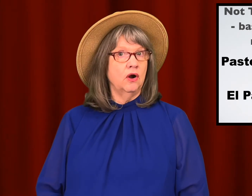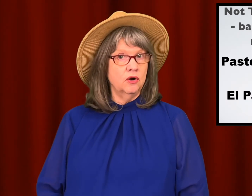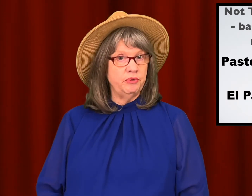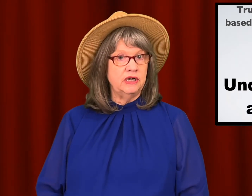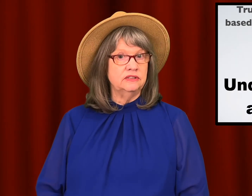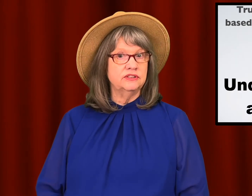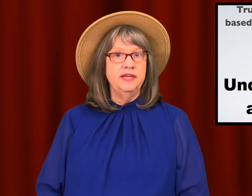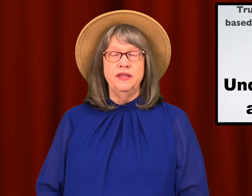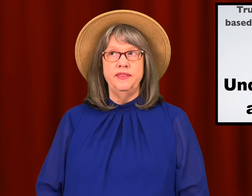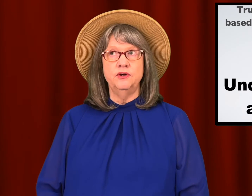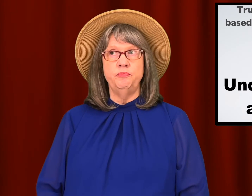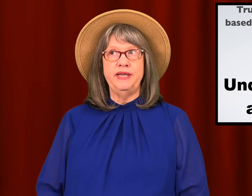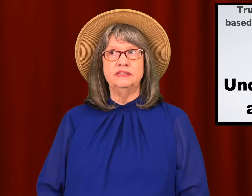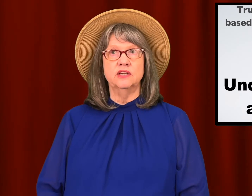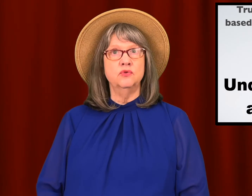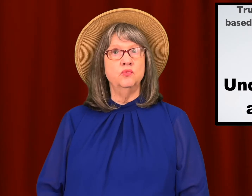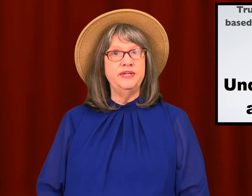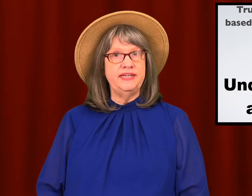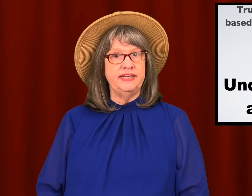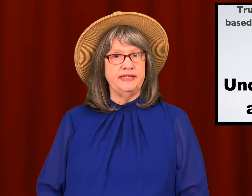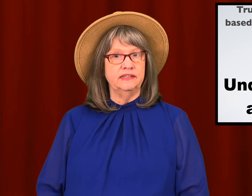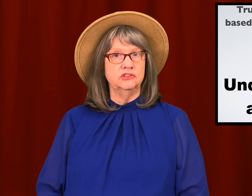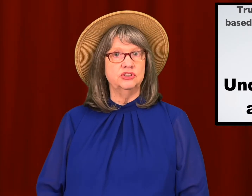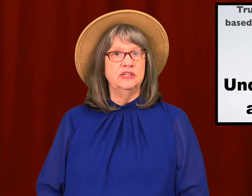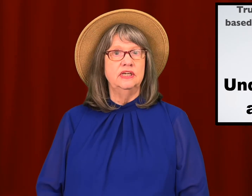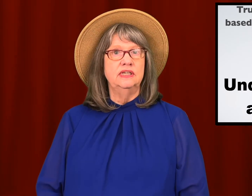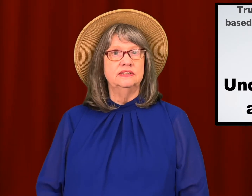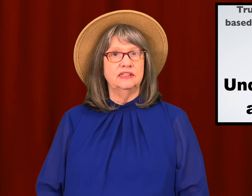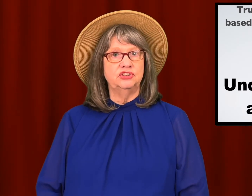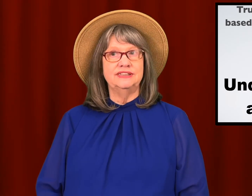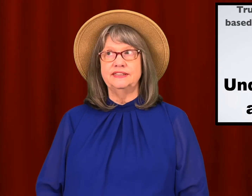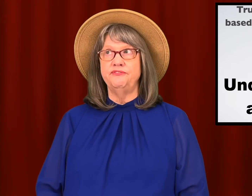are puns that are based on written English such as the